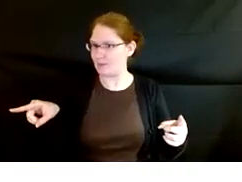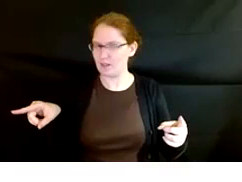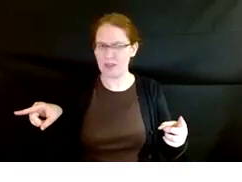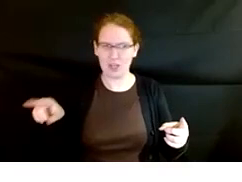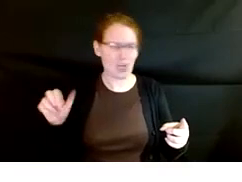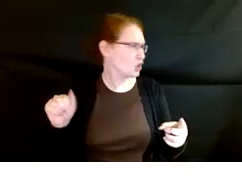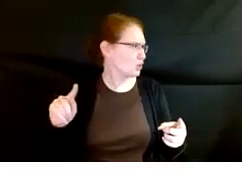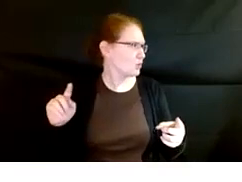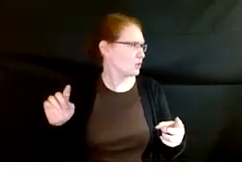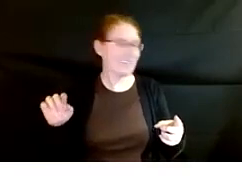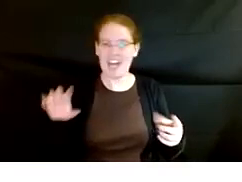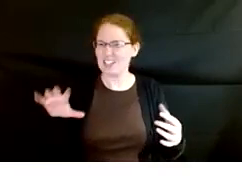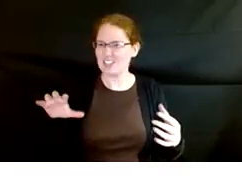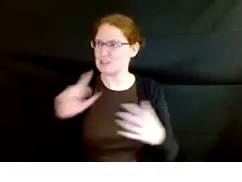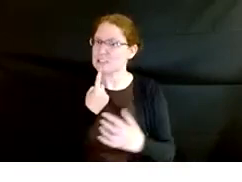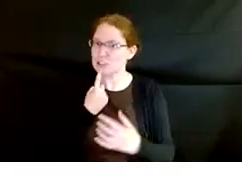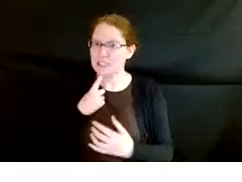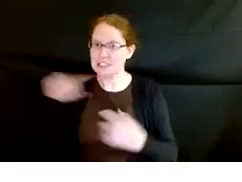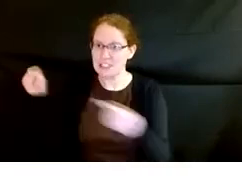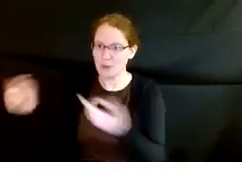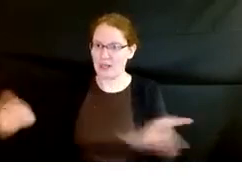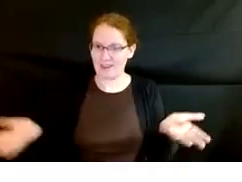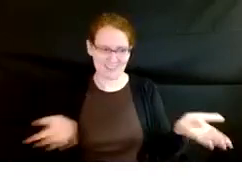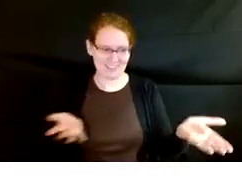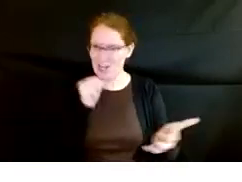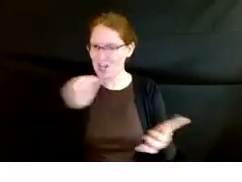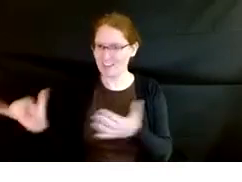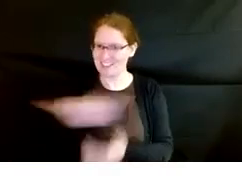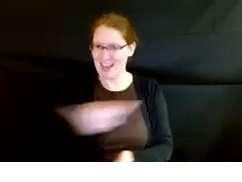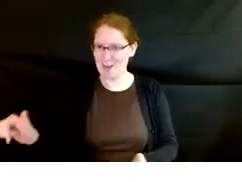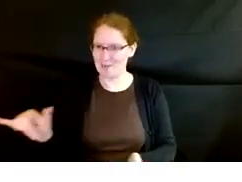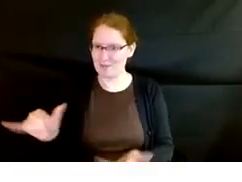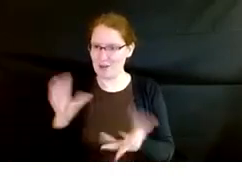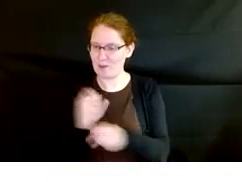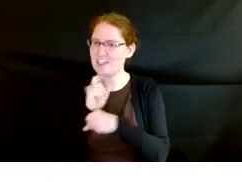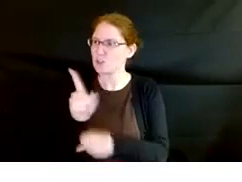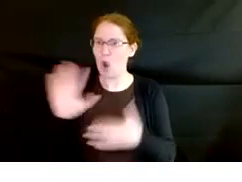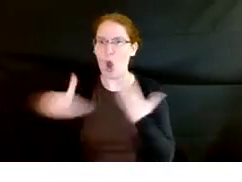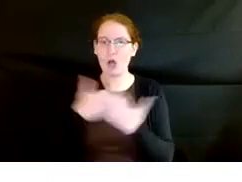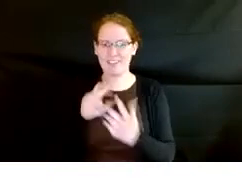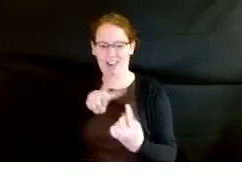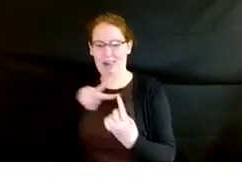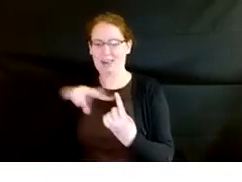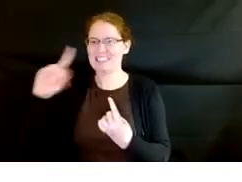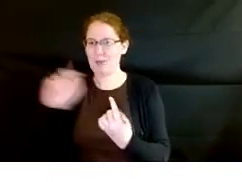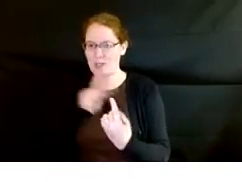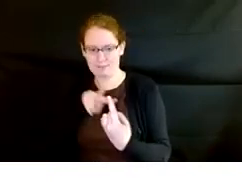make sure all of these things were being looked at with a disability perspective uh in mind and the